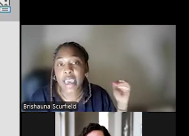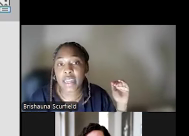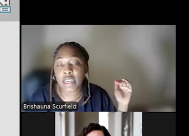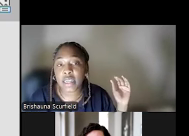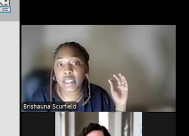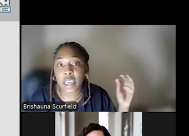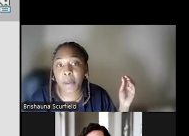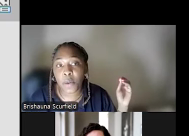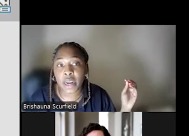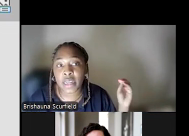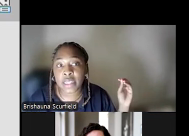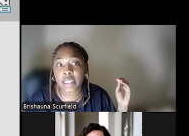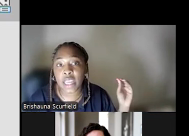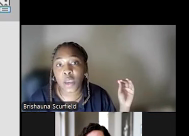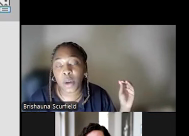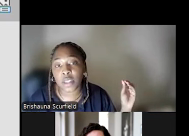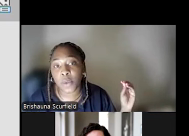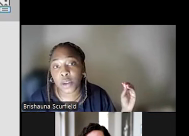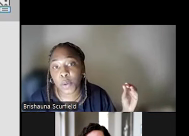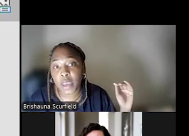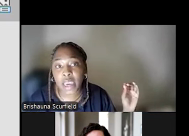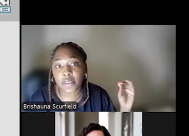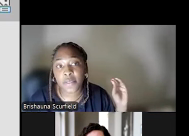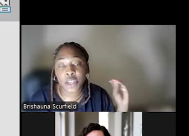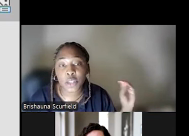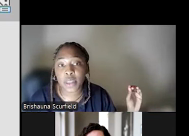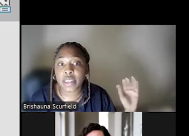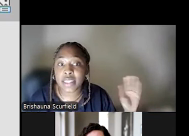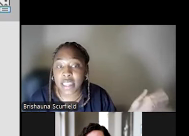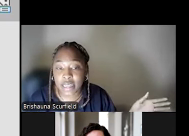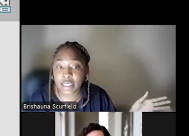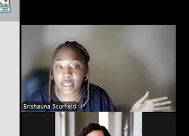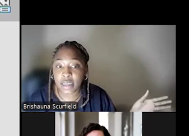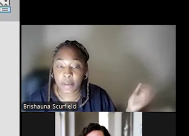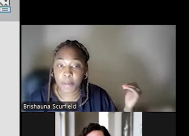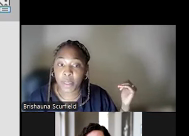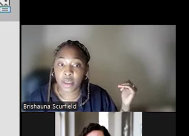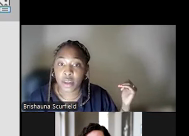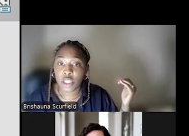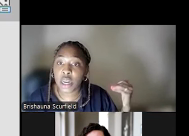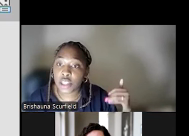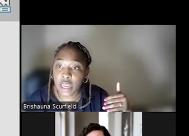and just think about what it is that you want someone who can't visually see this to understand